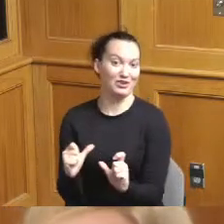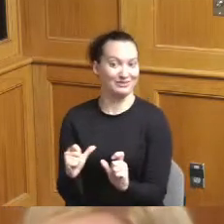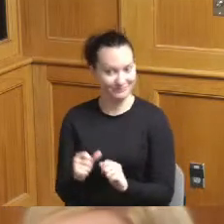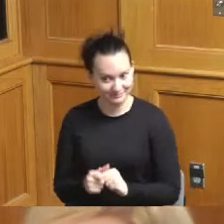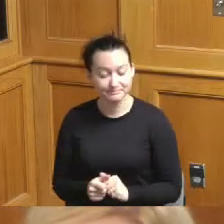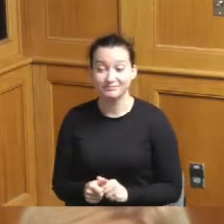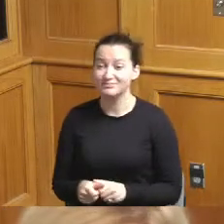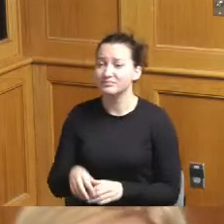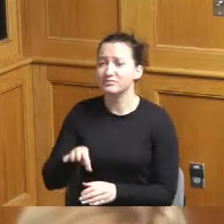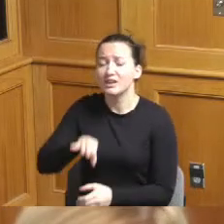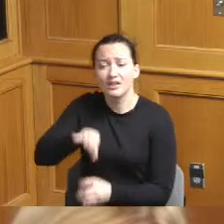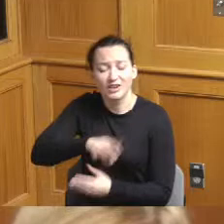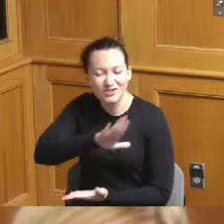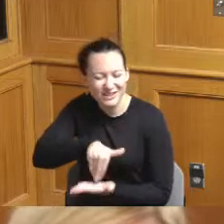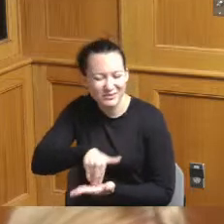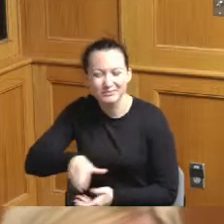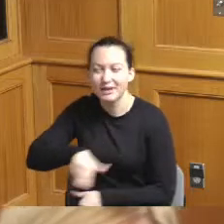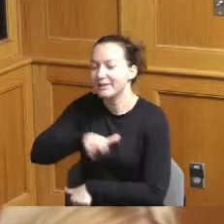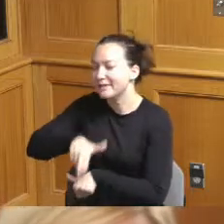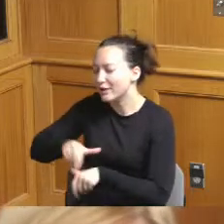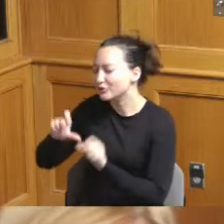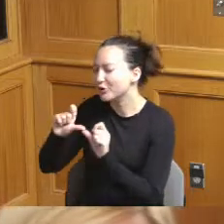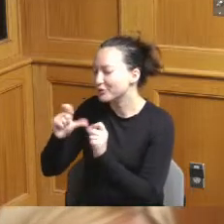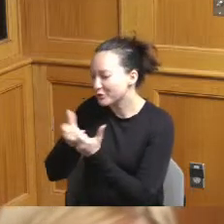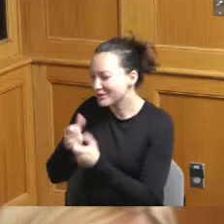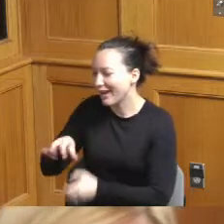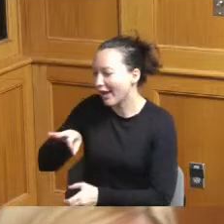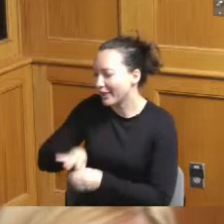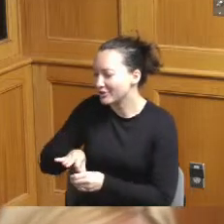the election center which is the National Association of Elections officials and the